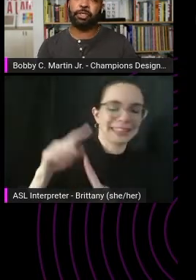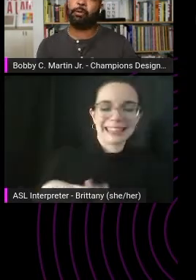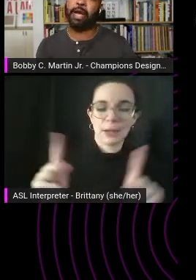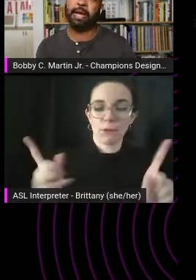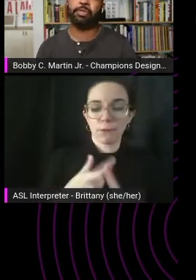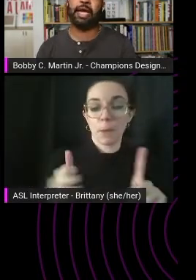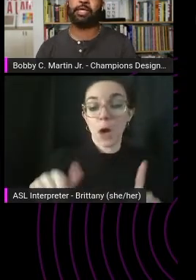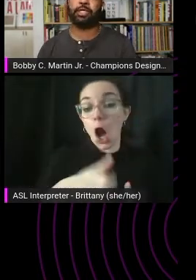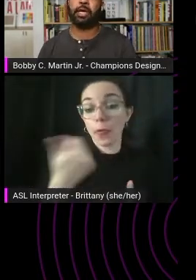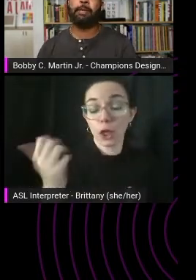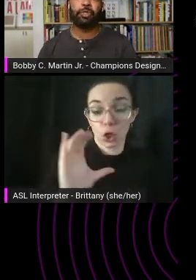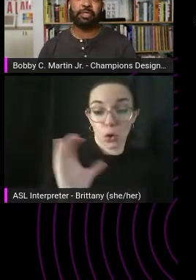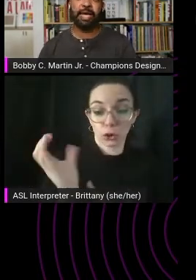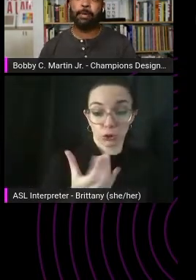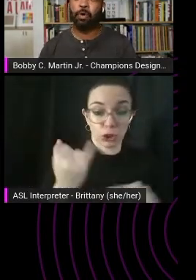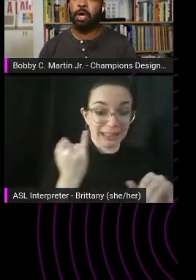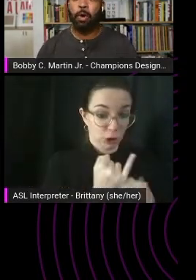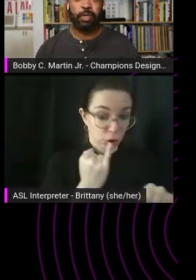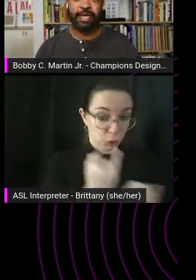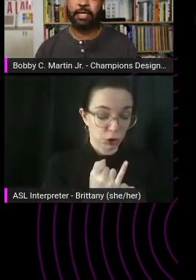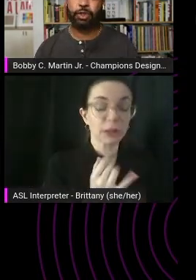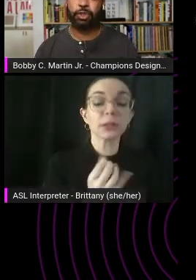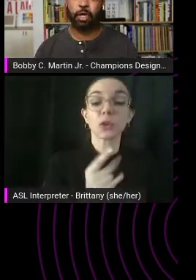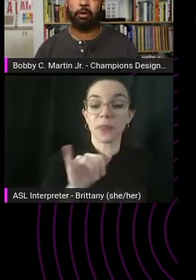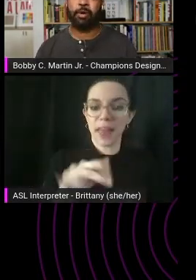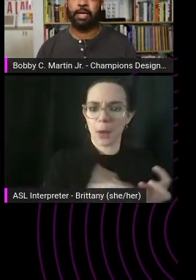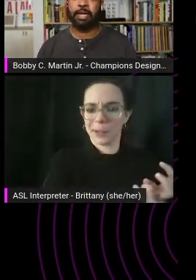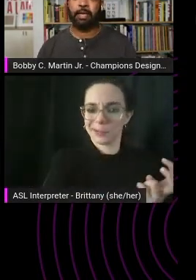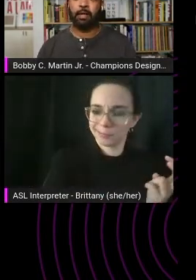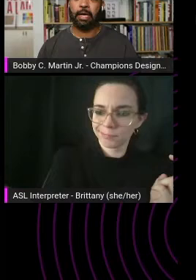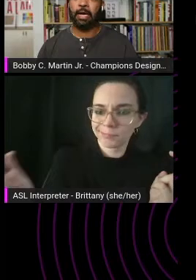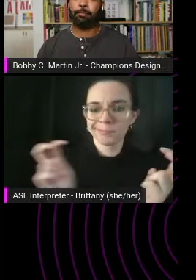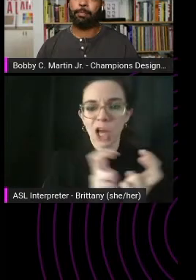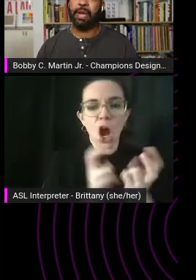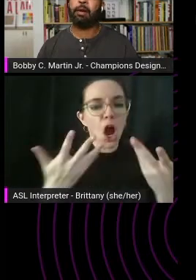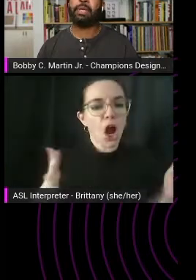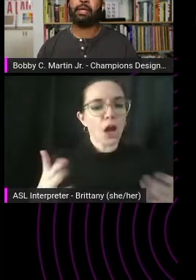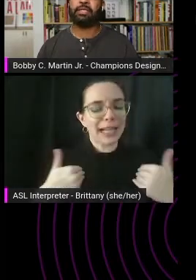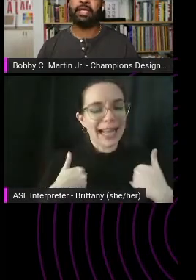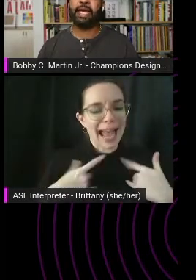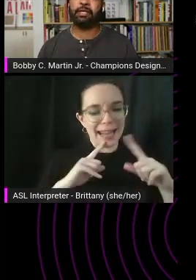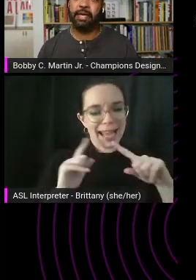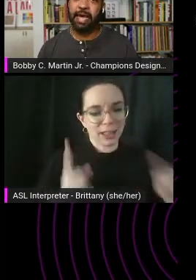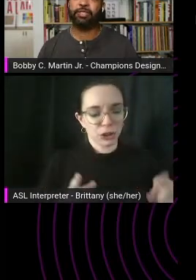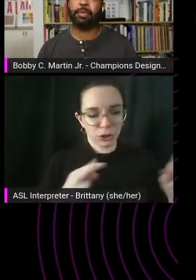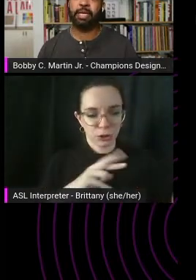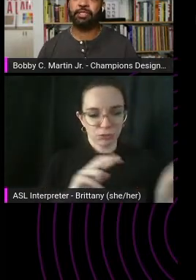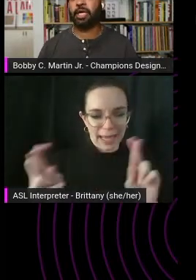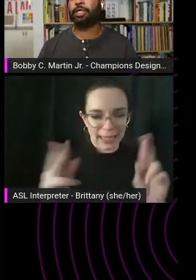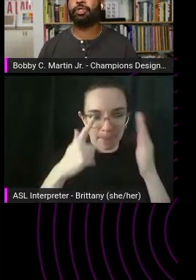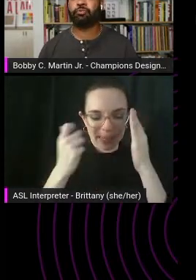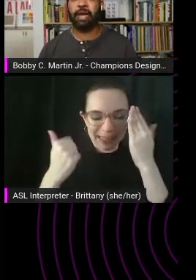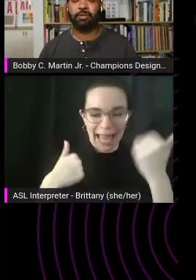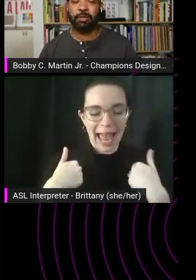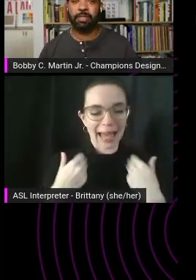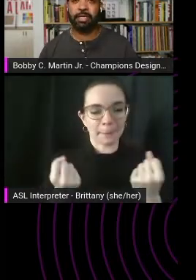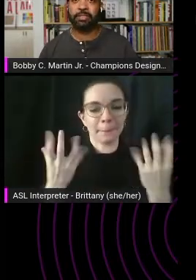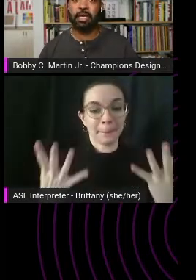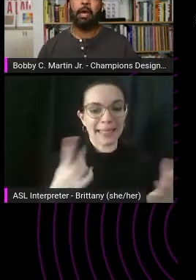So they were able to actually come to the table with answers already prepared because they had so many discussions around some of these.